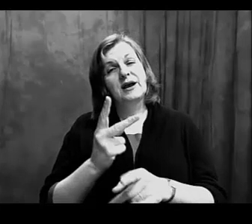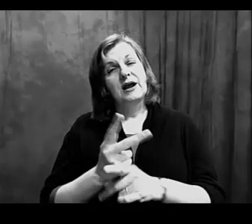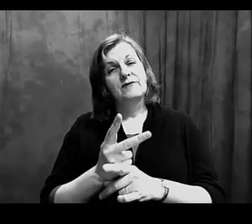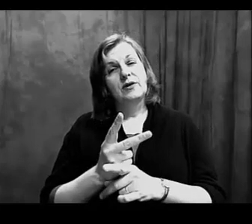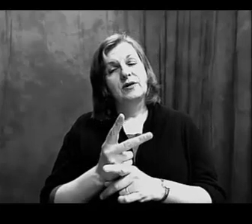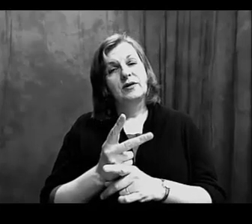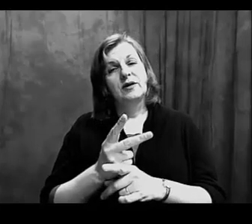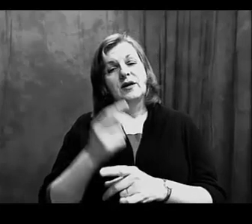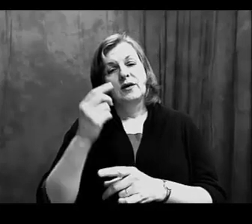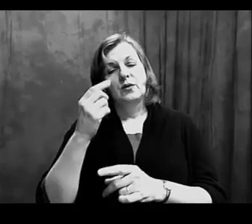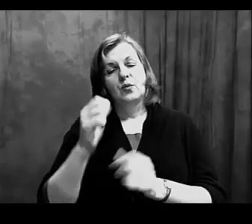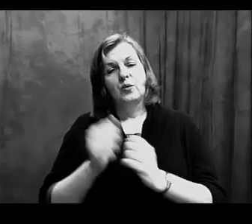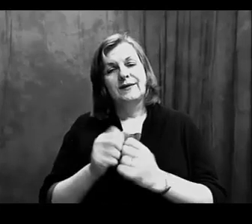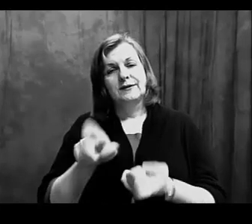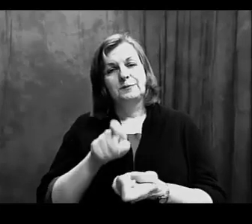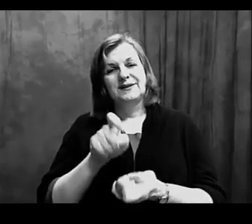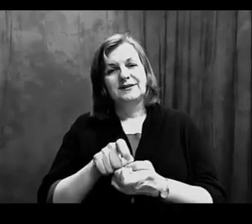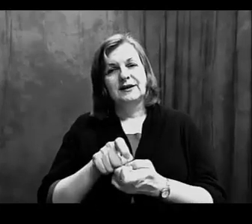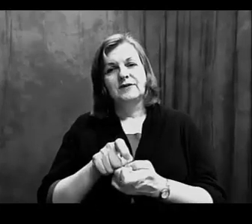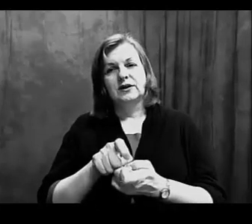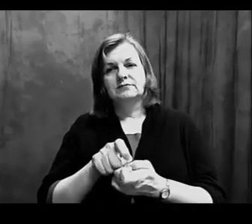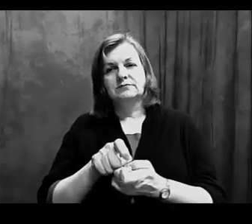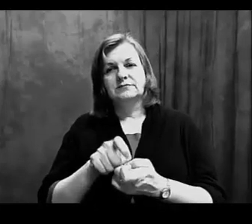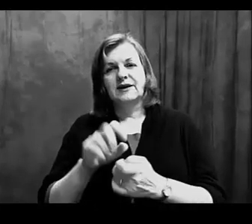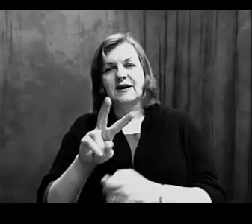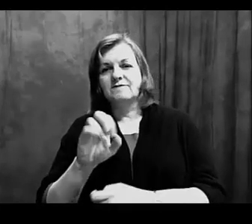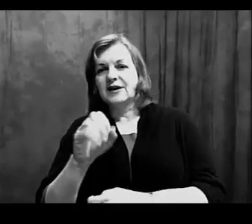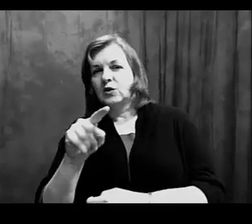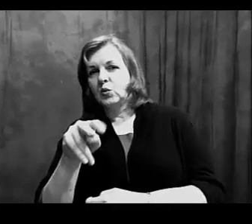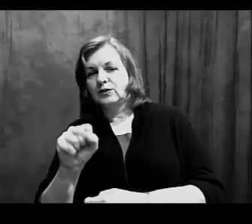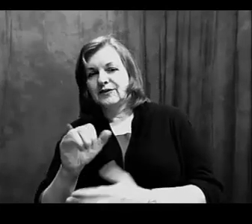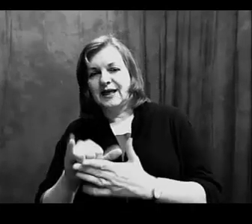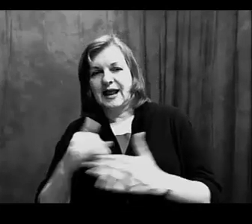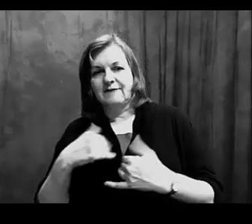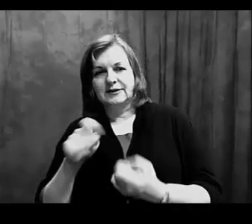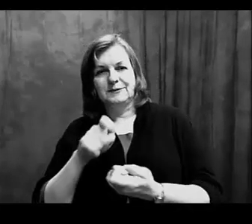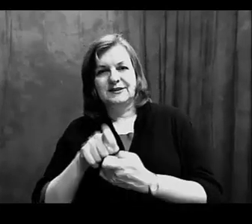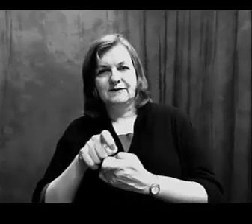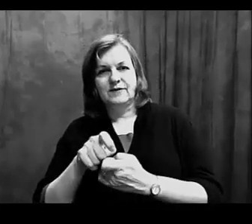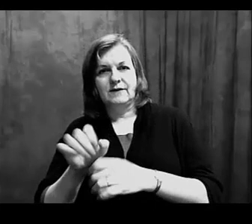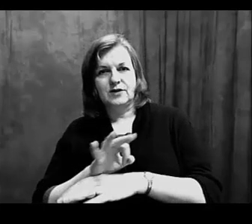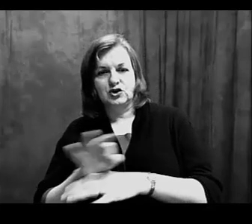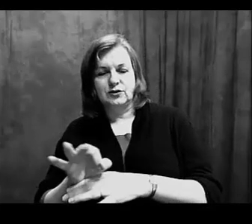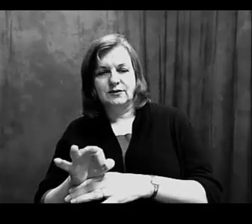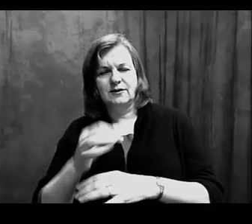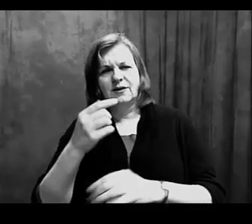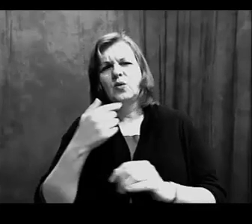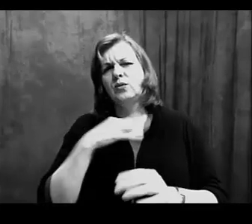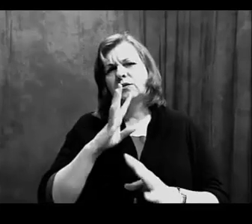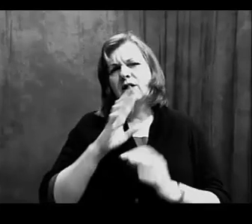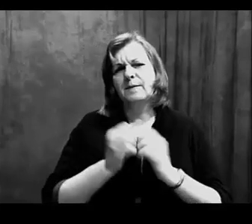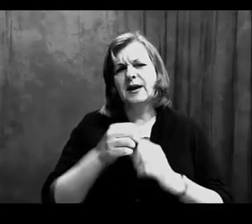the only ones that I want you to be careful with are ones that have specific functions so